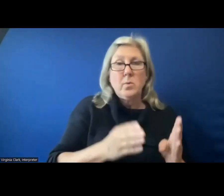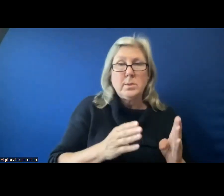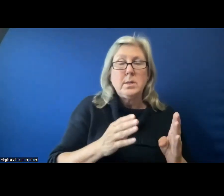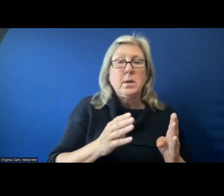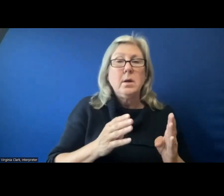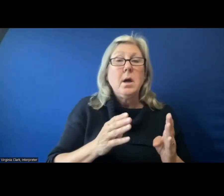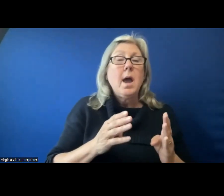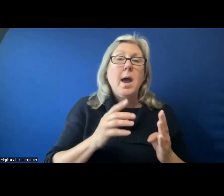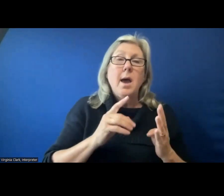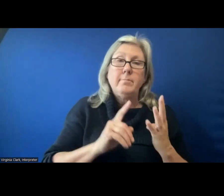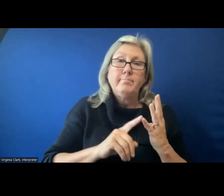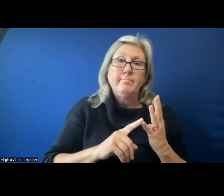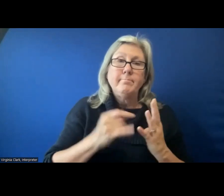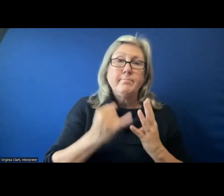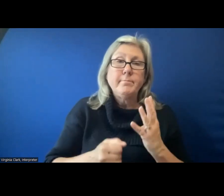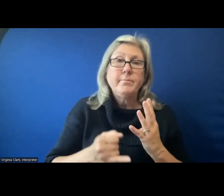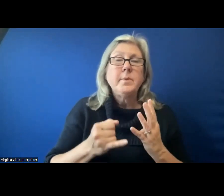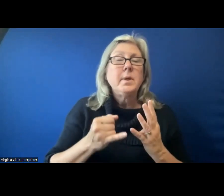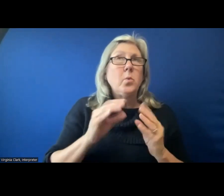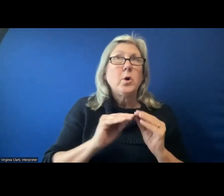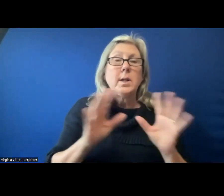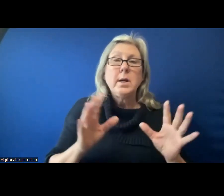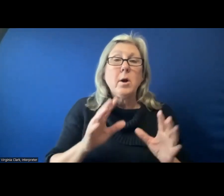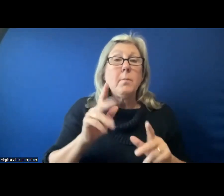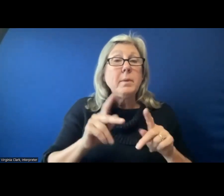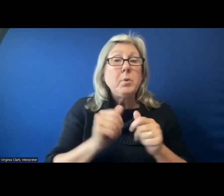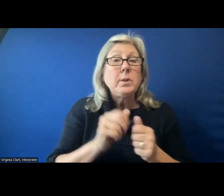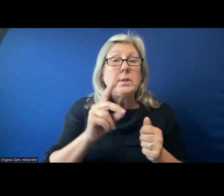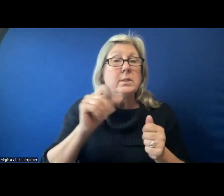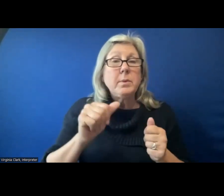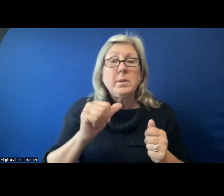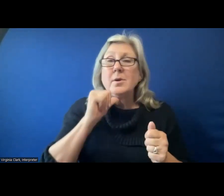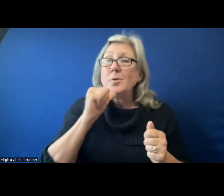clear about is people with disabilities are not getting their fair share of money being